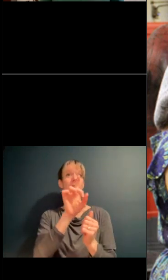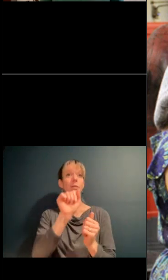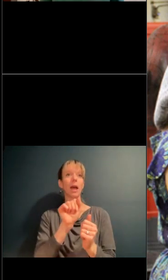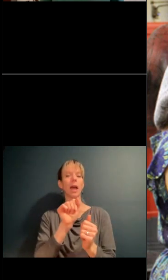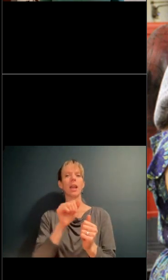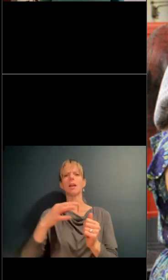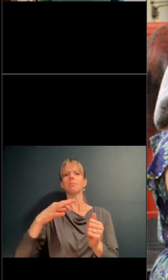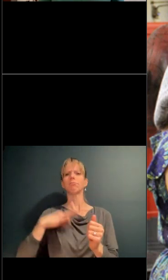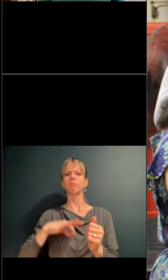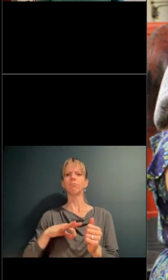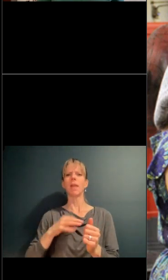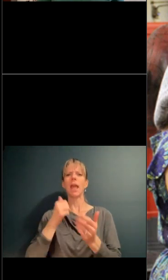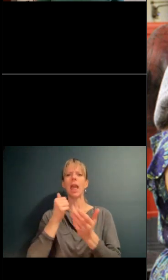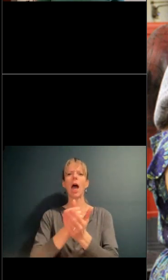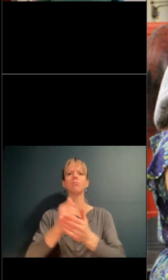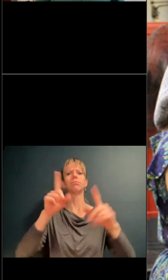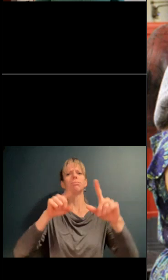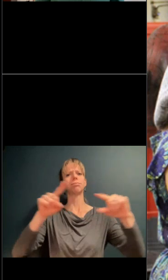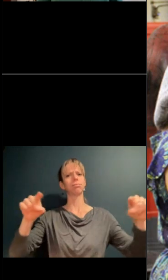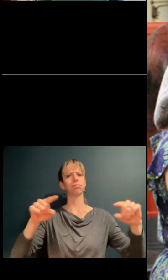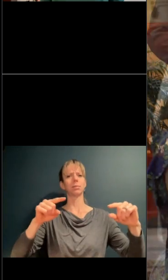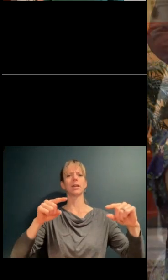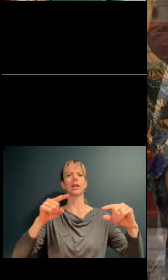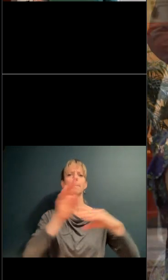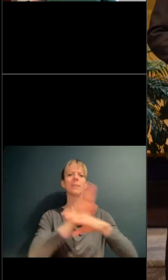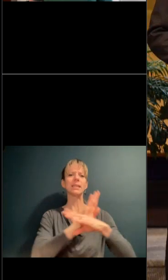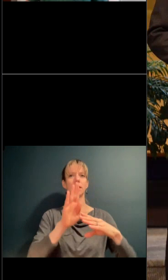of businesses in your community? What about your faith communities?